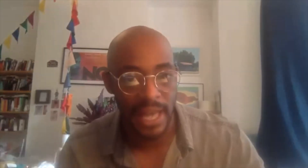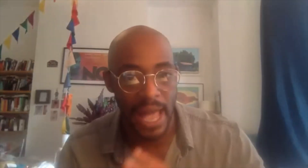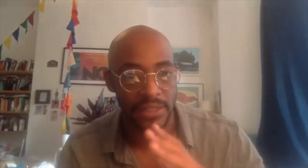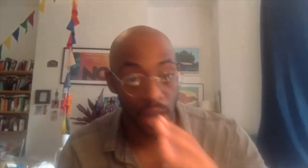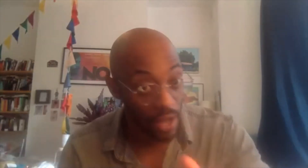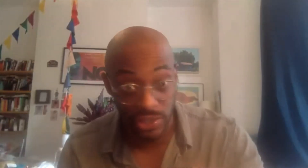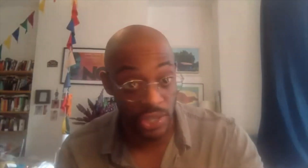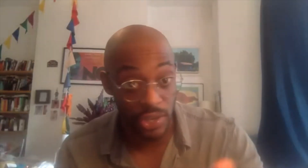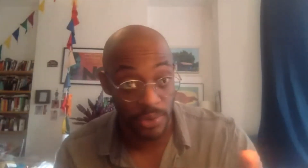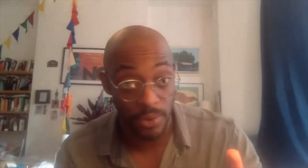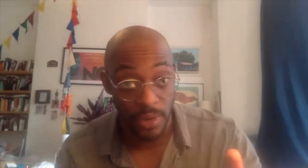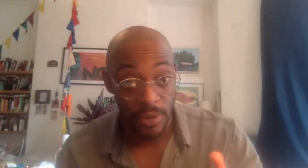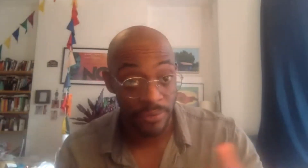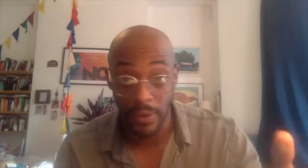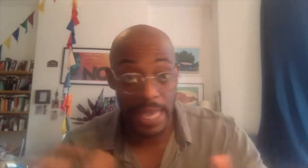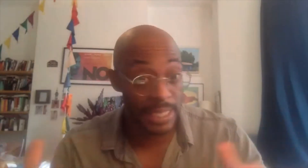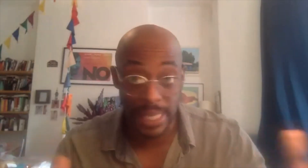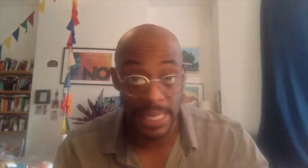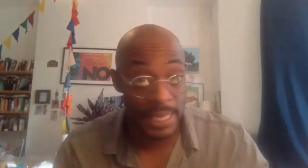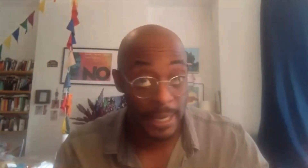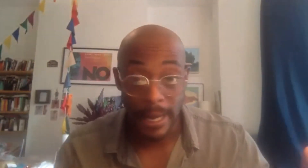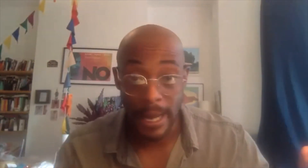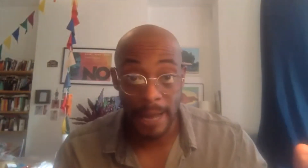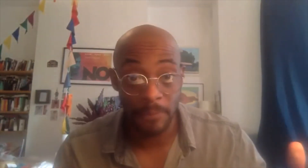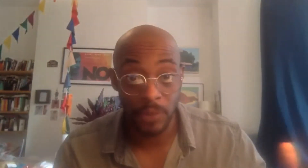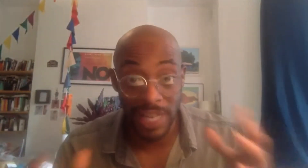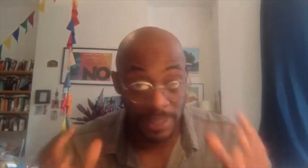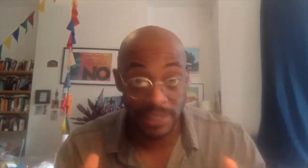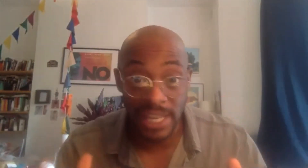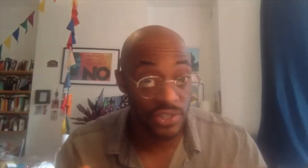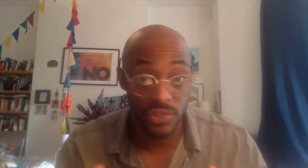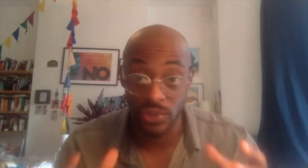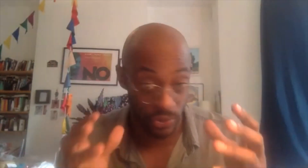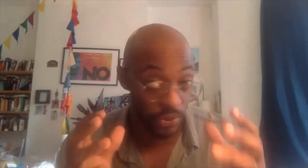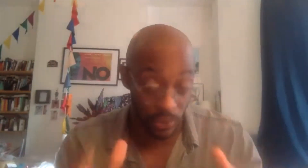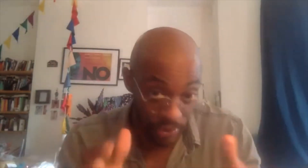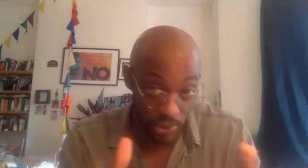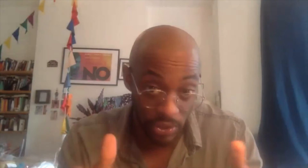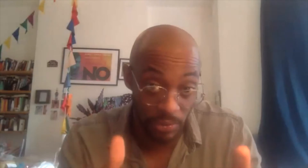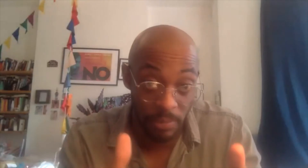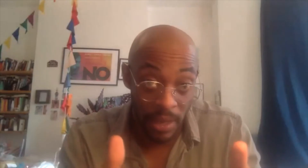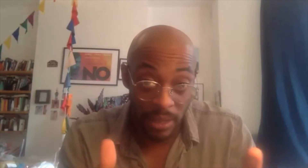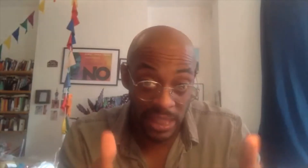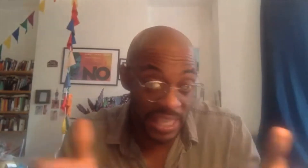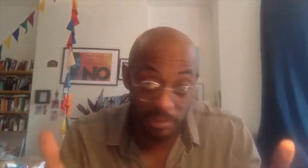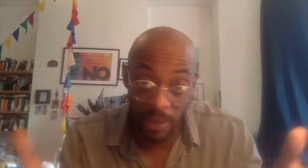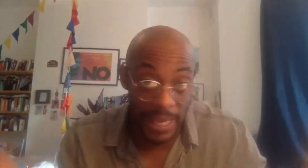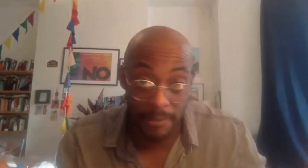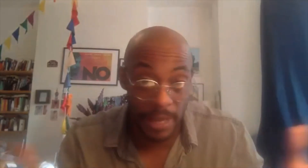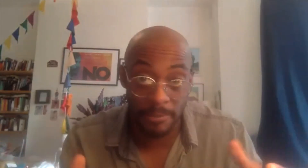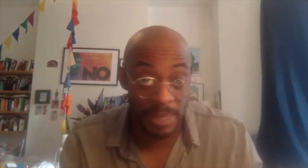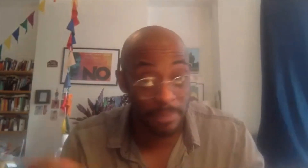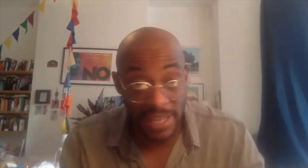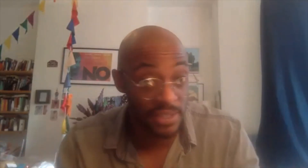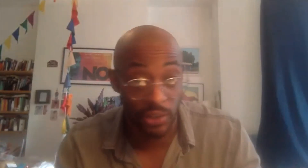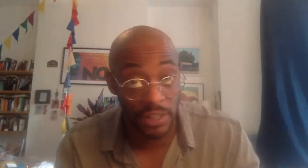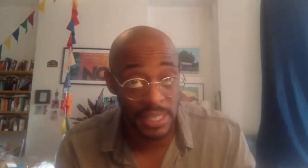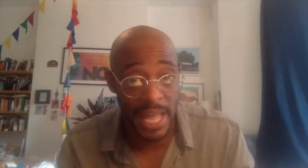and ask you for any erm, recommendations - or you think might erm, be best to contact -